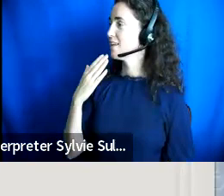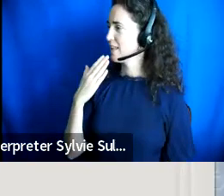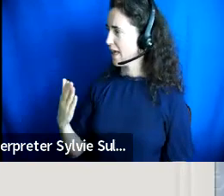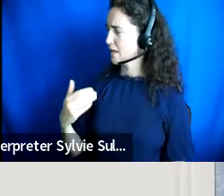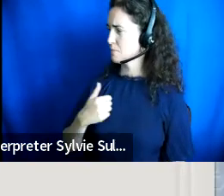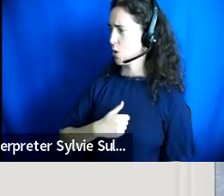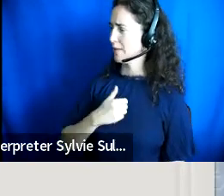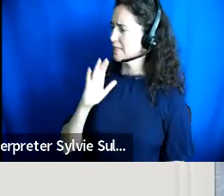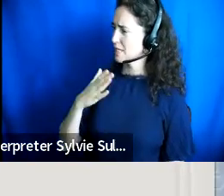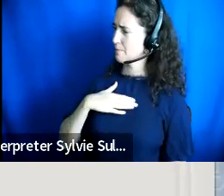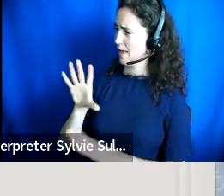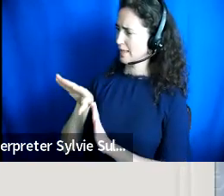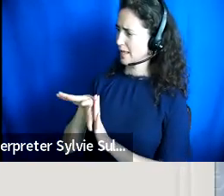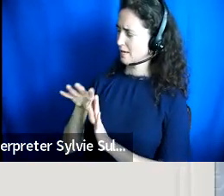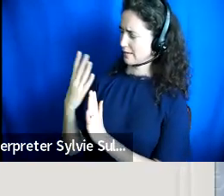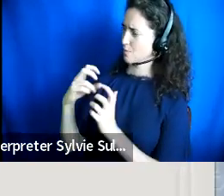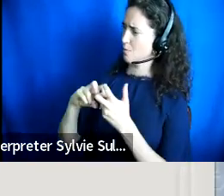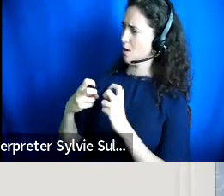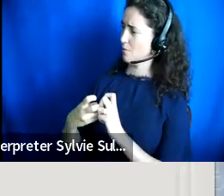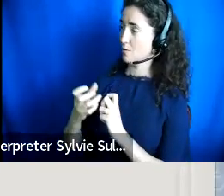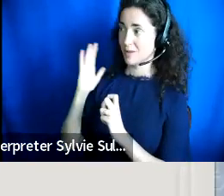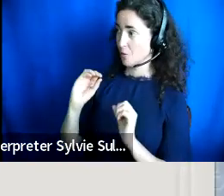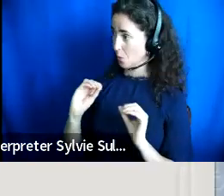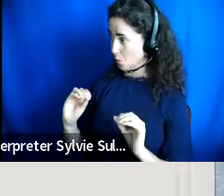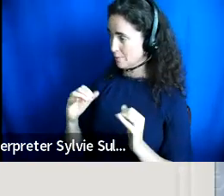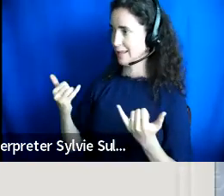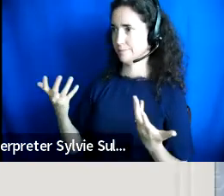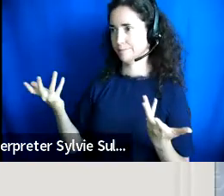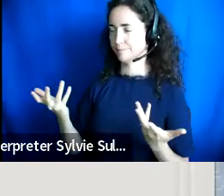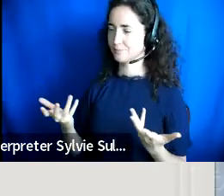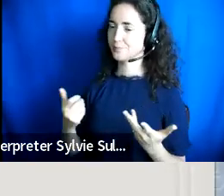Now. I didn't have camera issues before so just please bear with me.